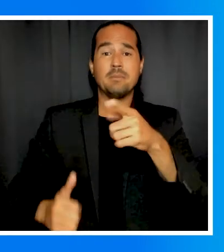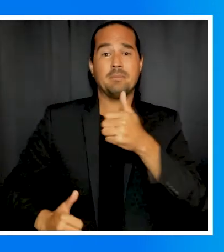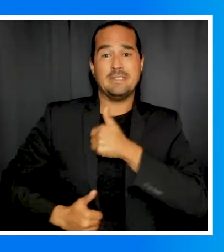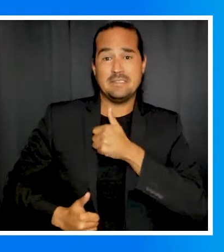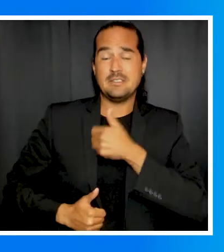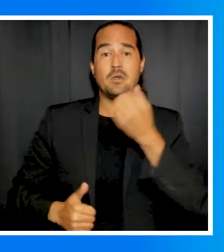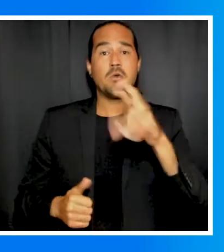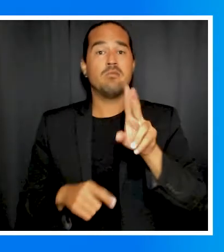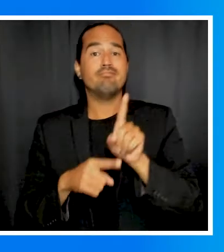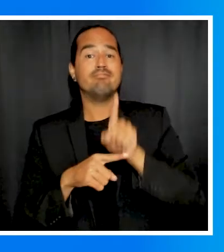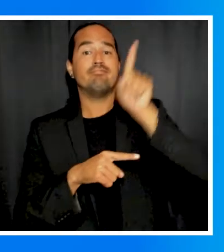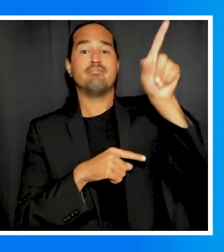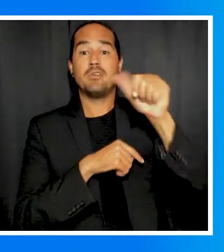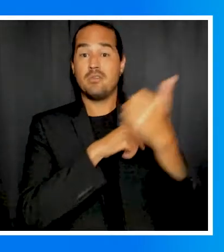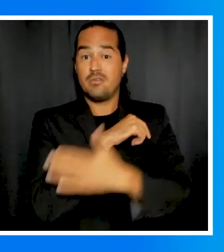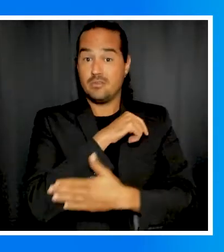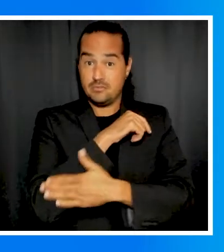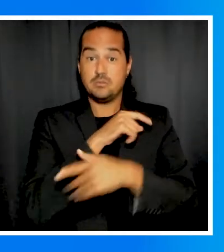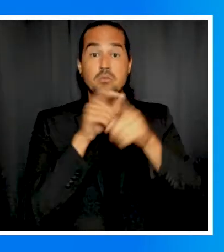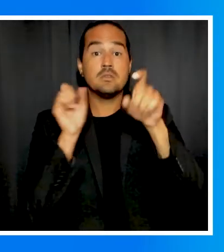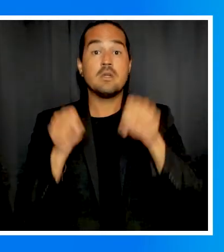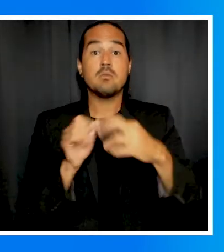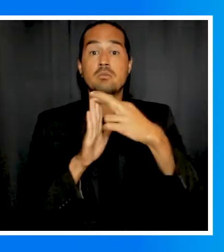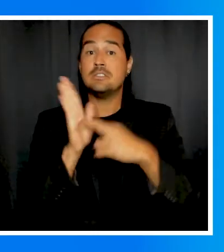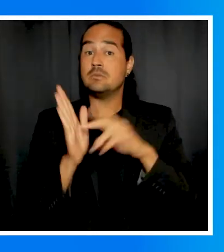you can register at sccvote.org